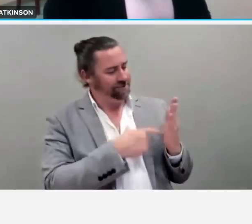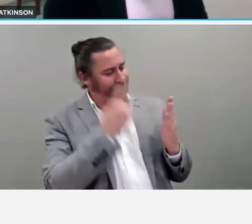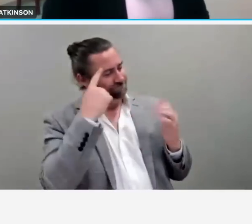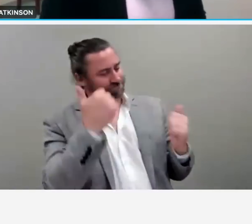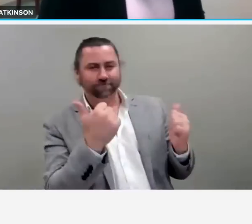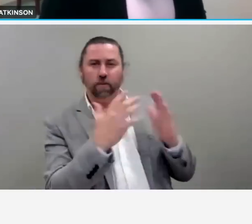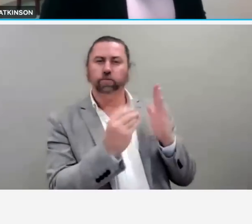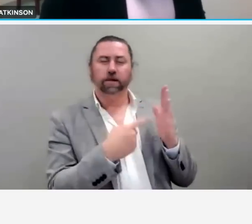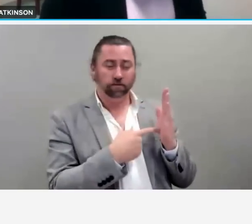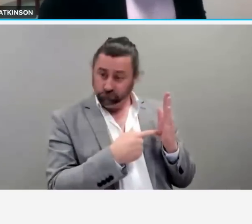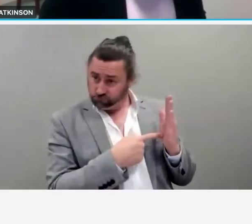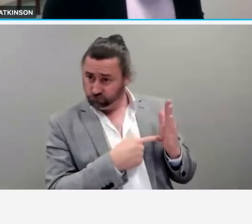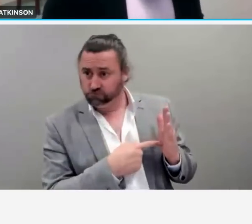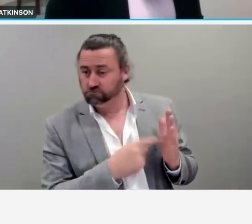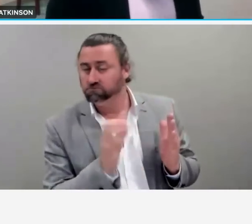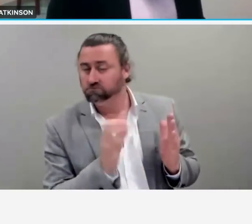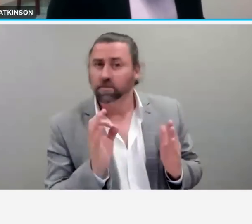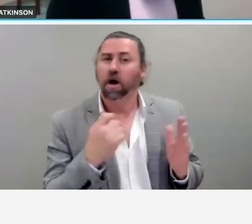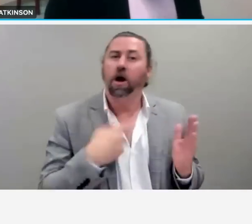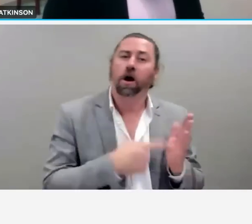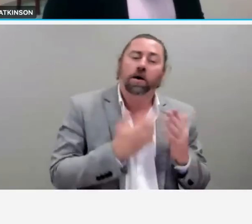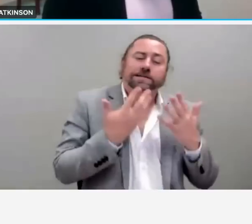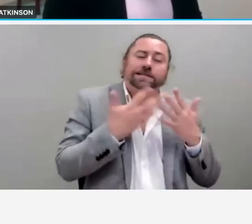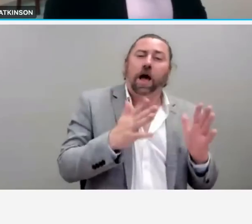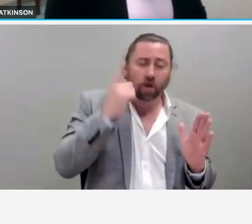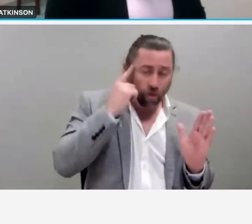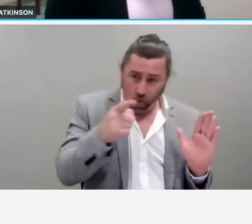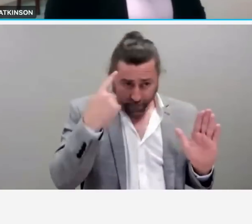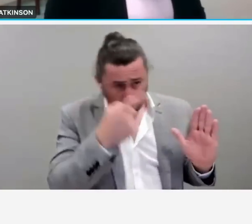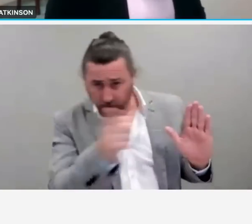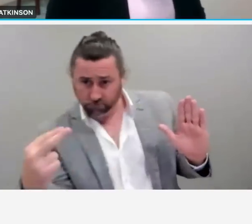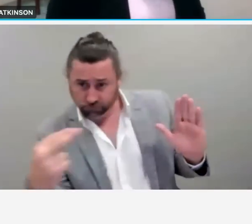Our proposed model as a starting point suggested that care management should be funded separately as a